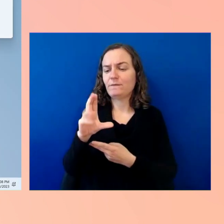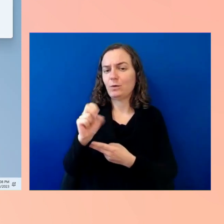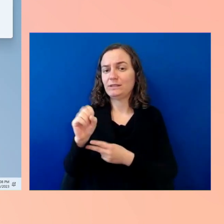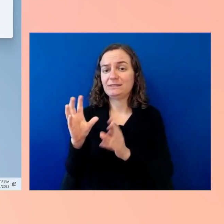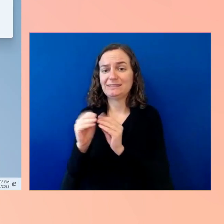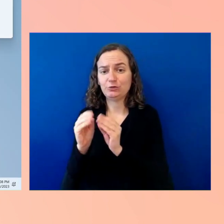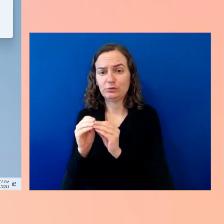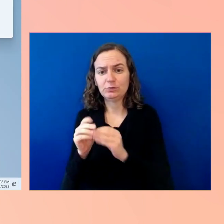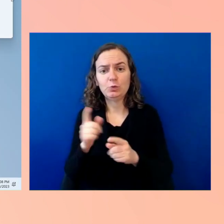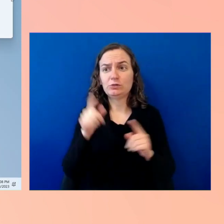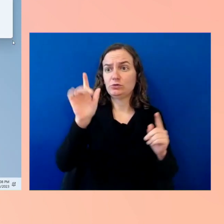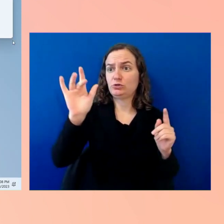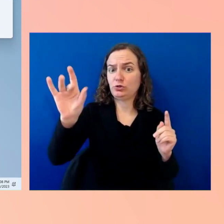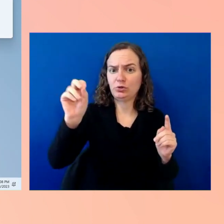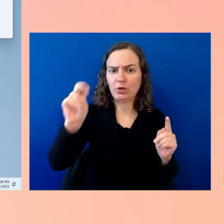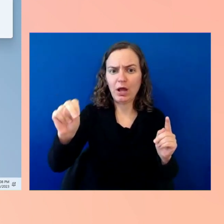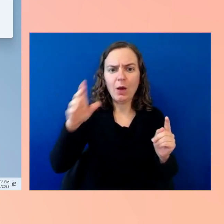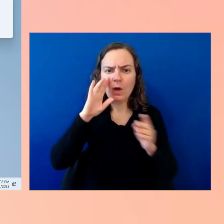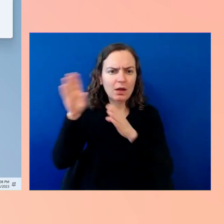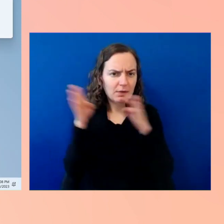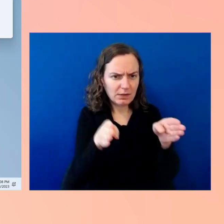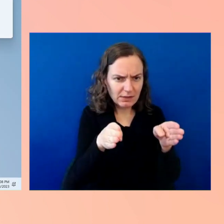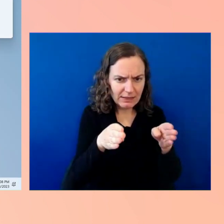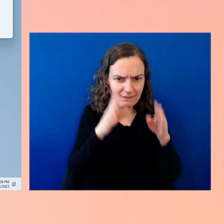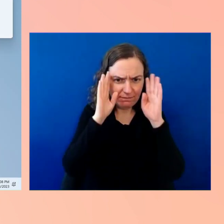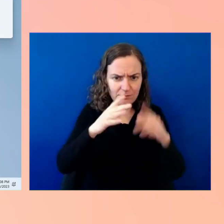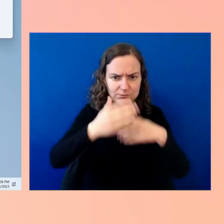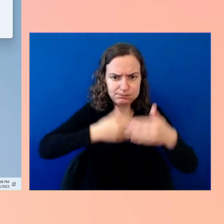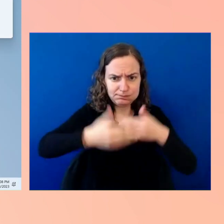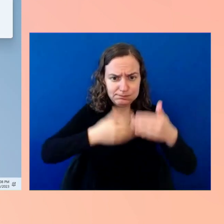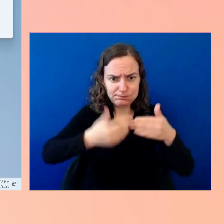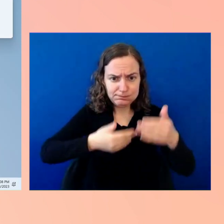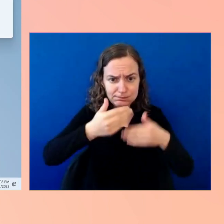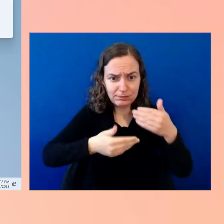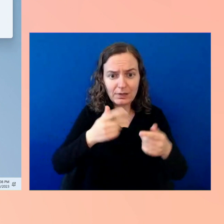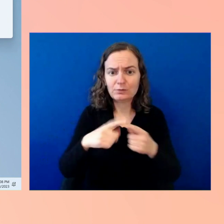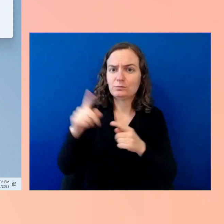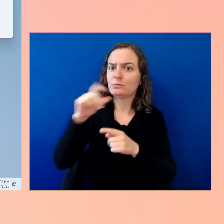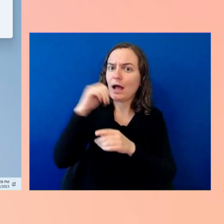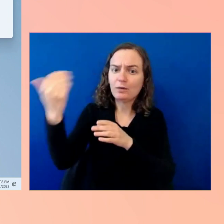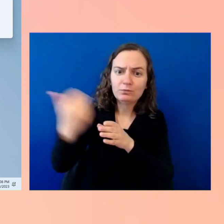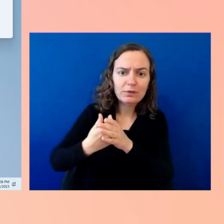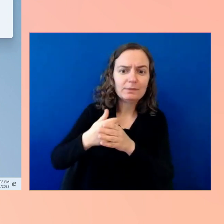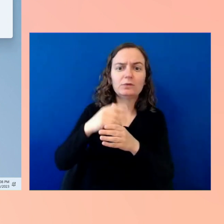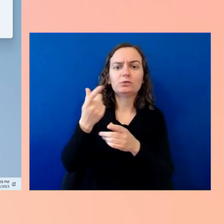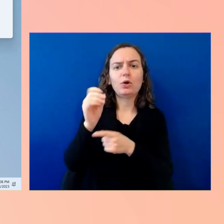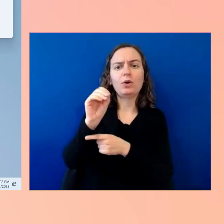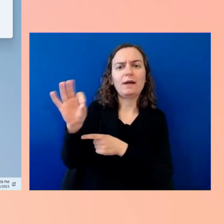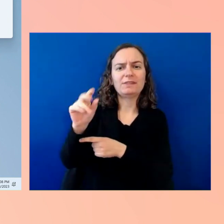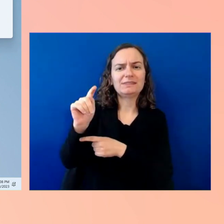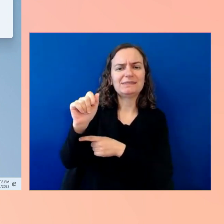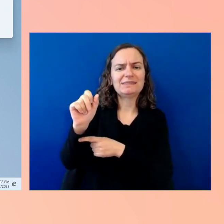Windows turns on Do Not Disturb, and it also turns off taskbar badging, as well as apps flashing on the taskbar.